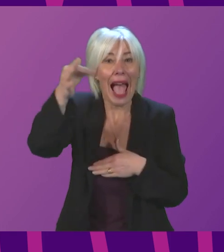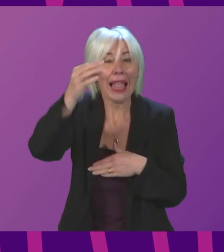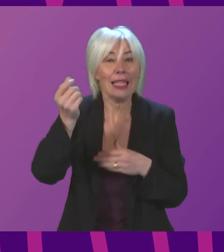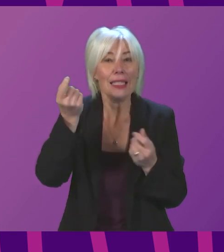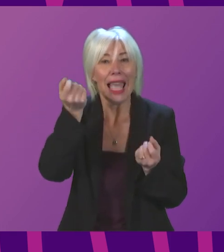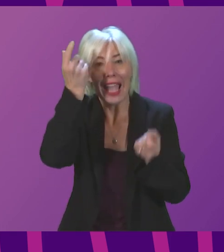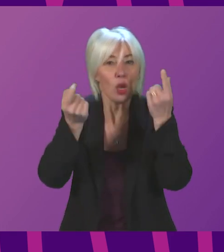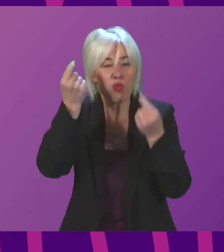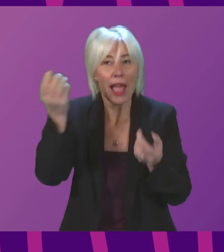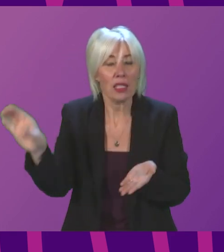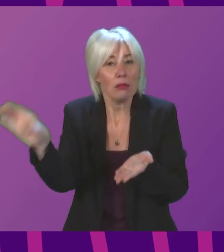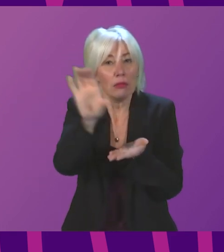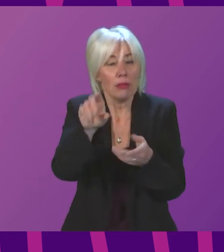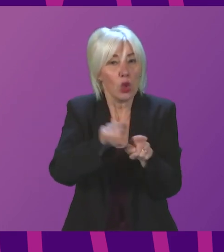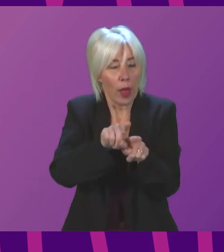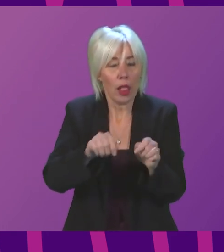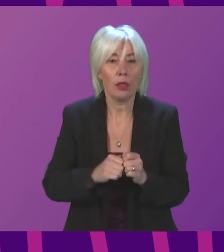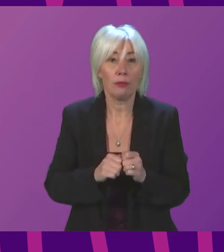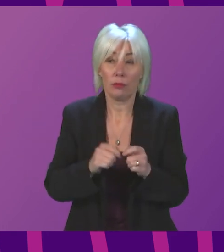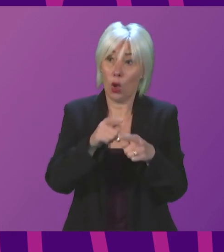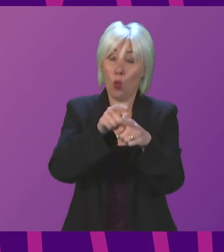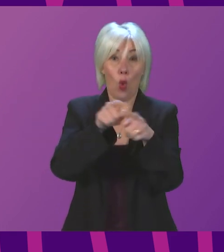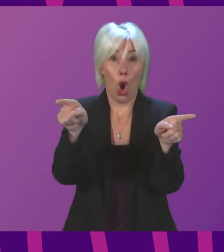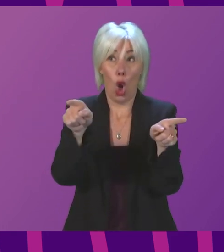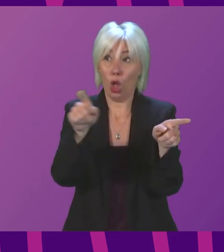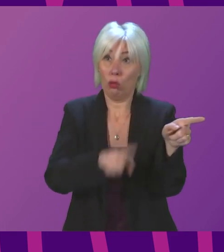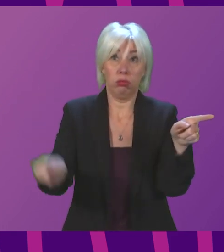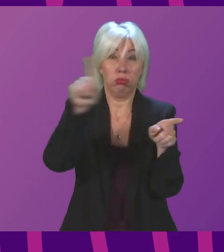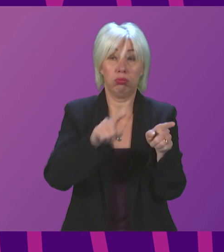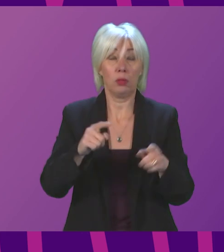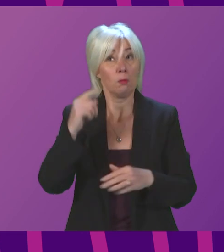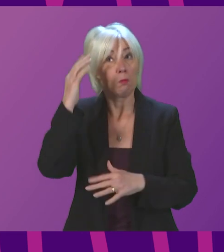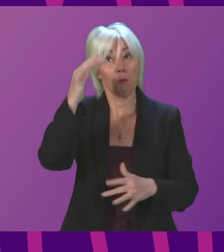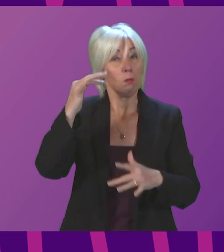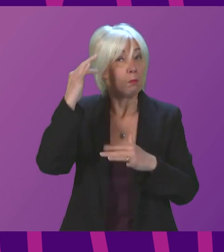I also lamented—as did many people there, and as do many people whom I speak to across